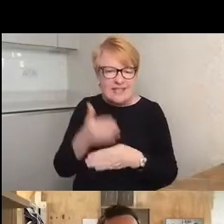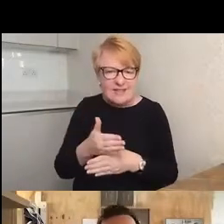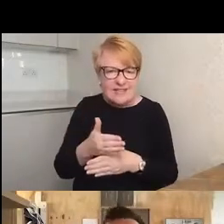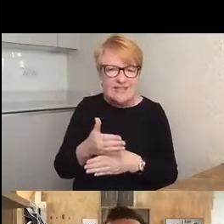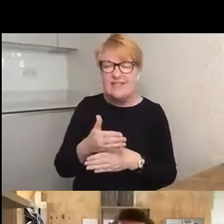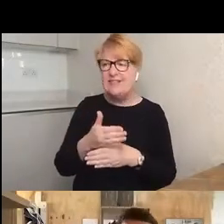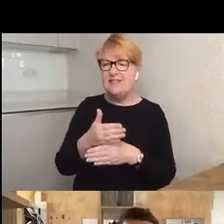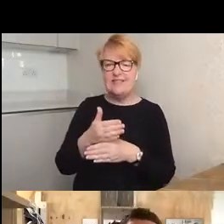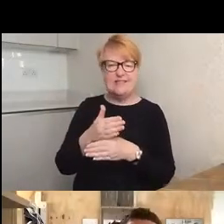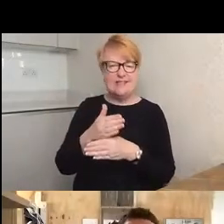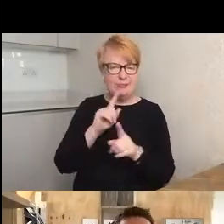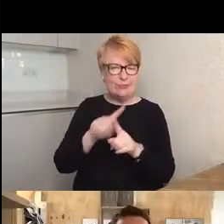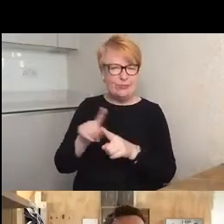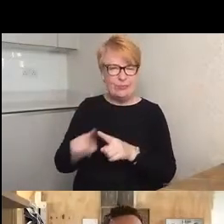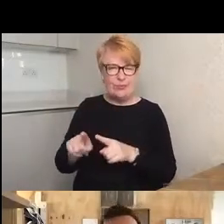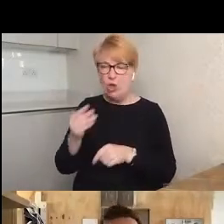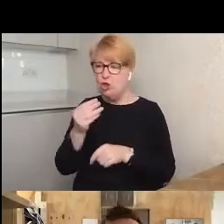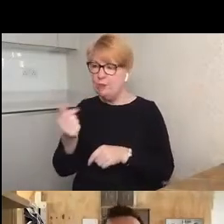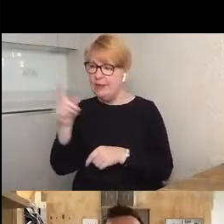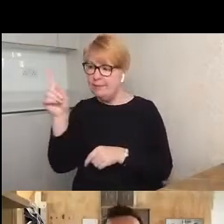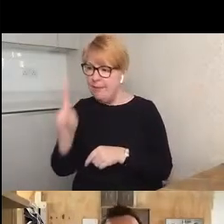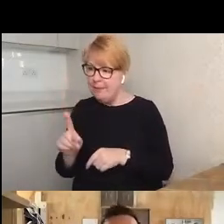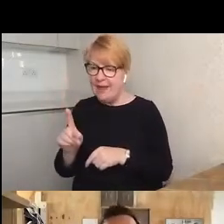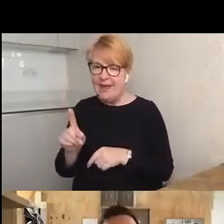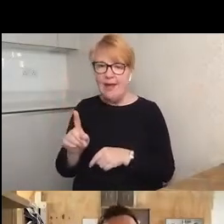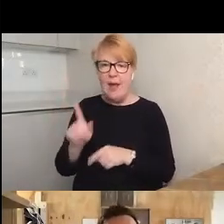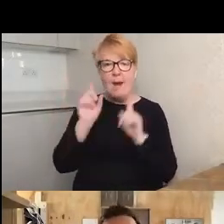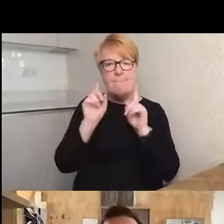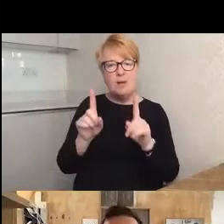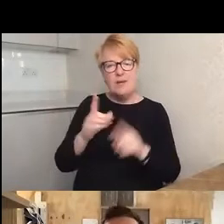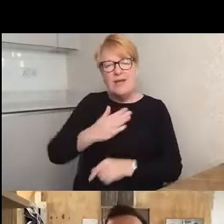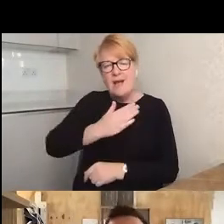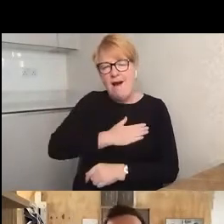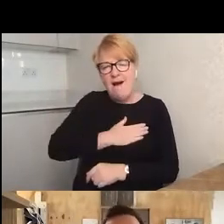So, it has moments of publicness. But at its heart what it is a community-run company.